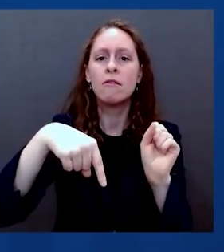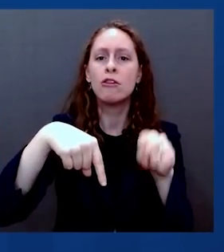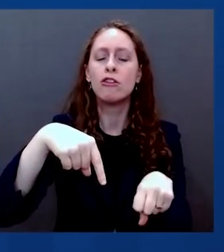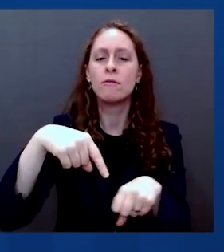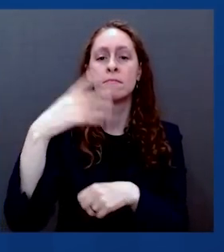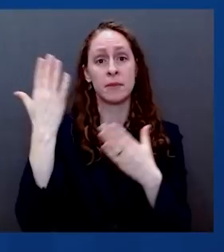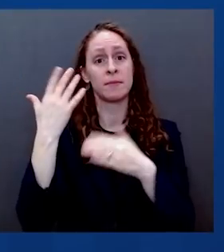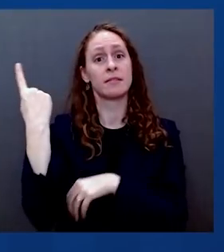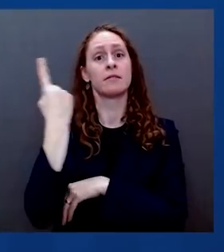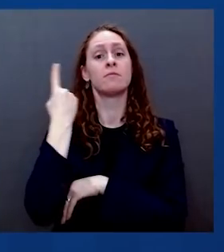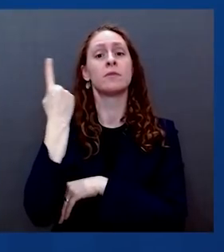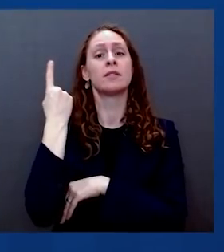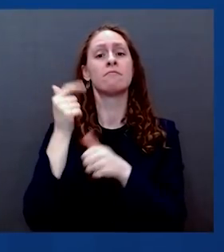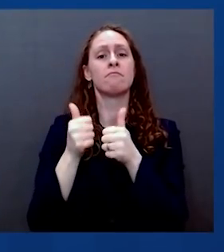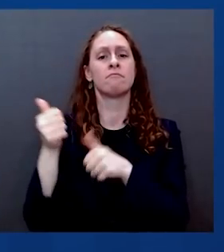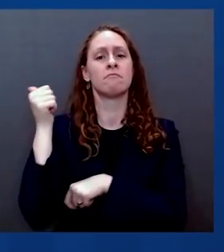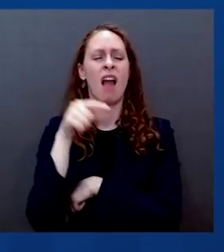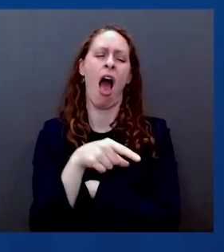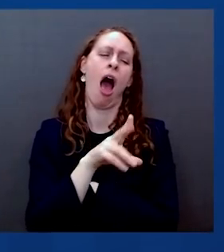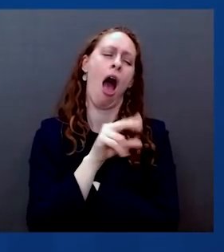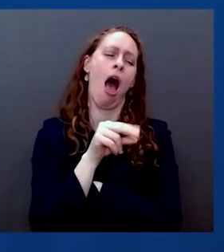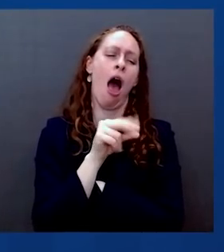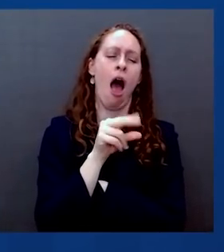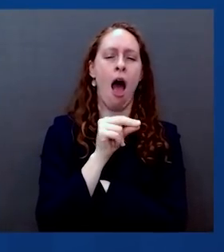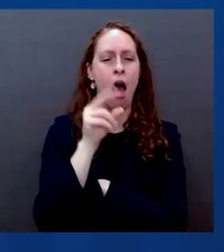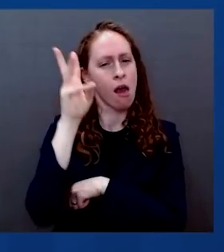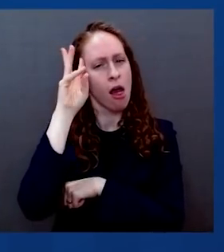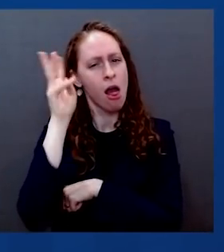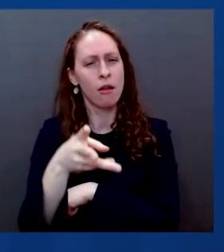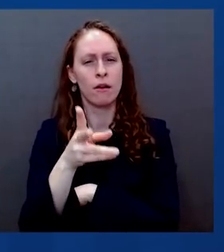My fellow Americans do not succumb